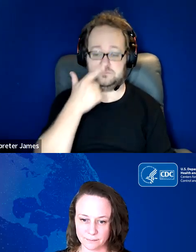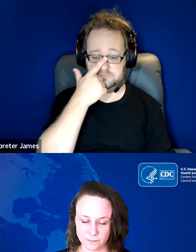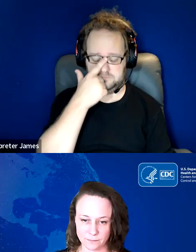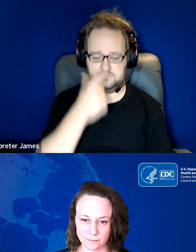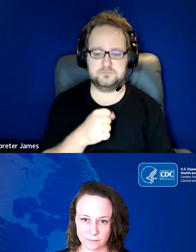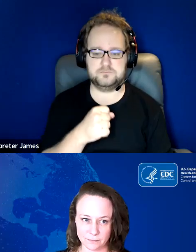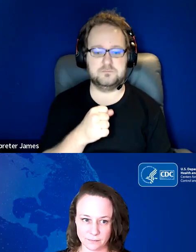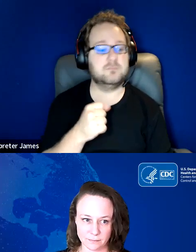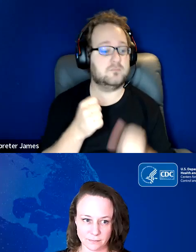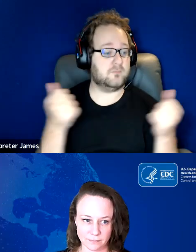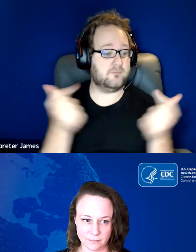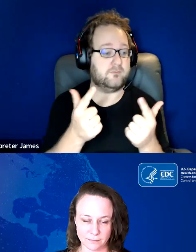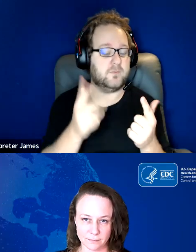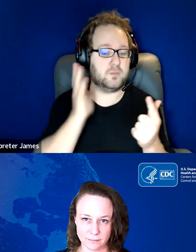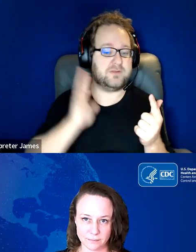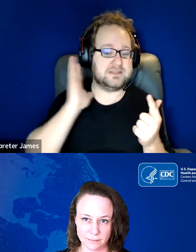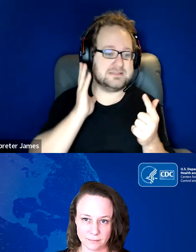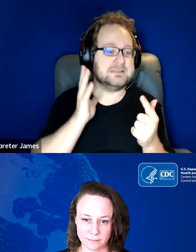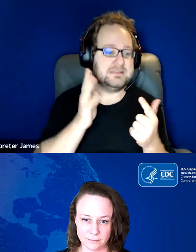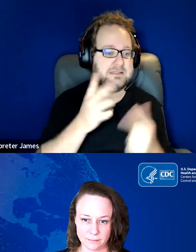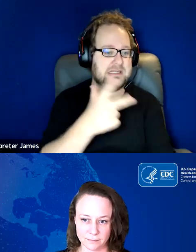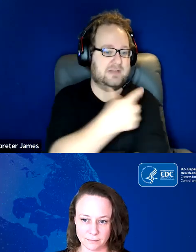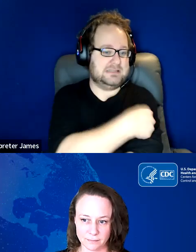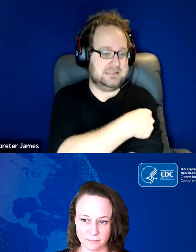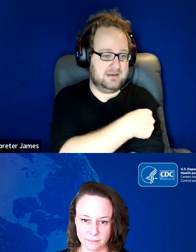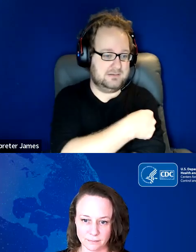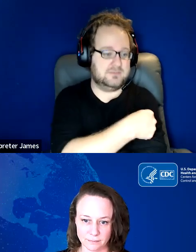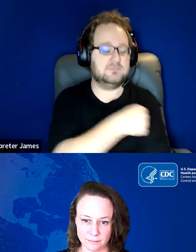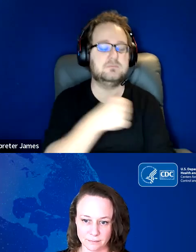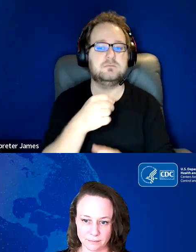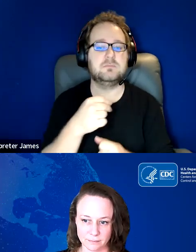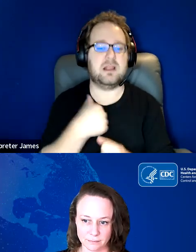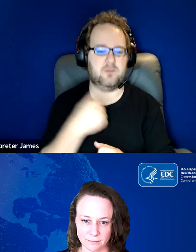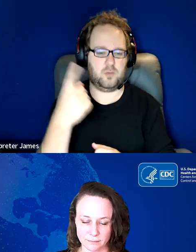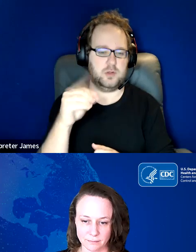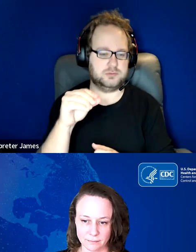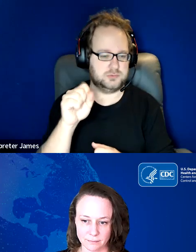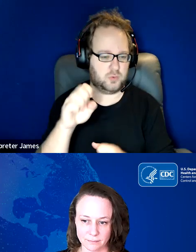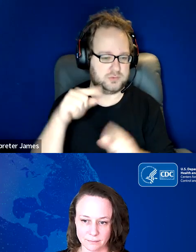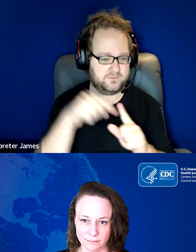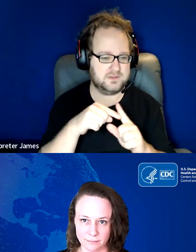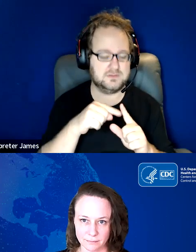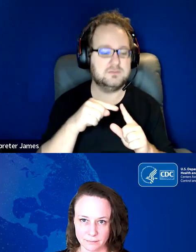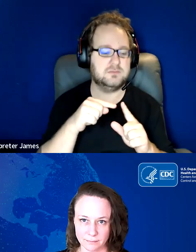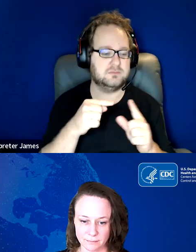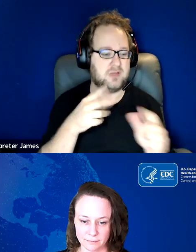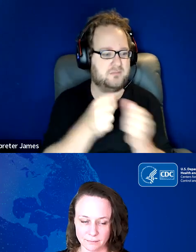who has previously been vaccinated get windows of this updated COVID vaccine. We know that there may be a need